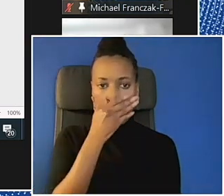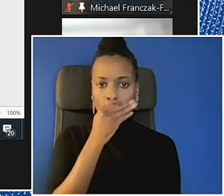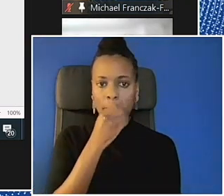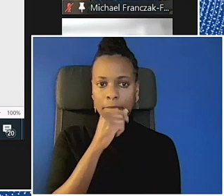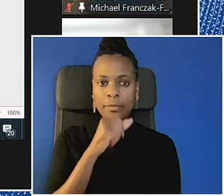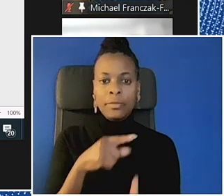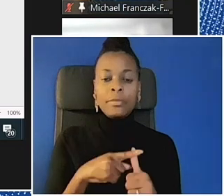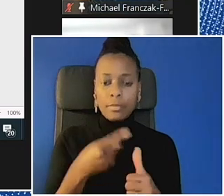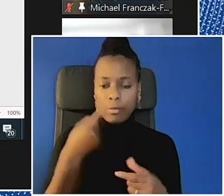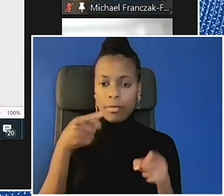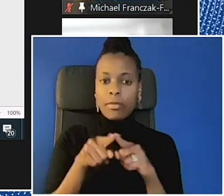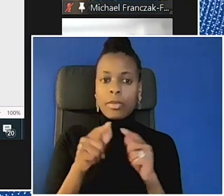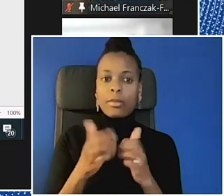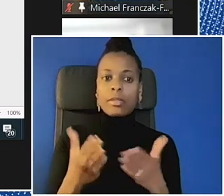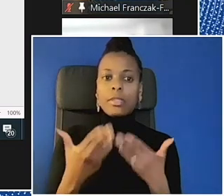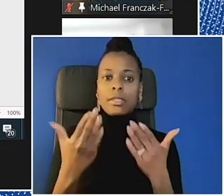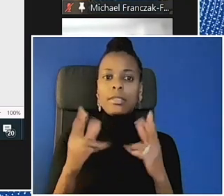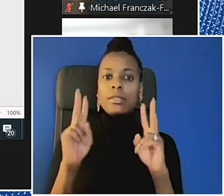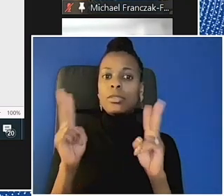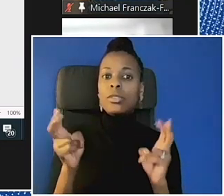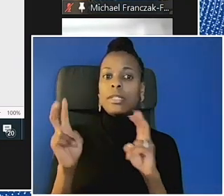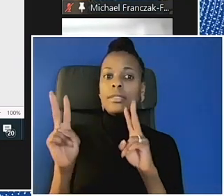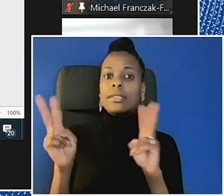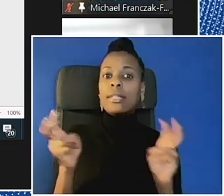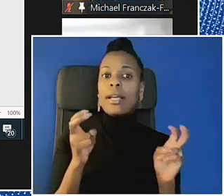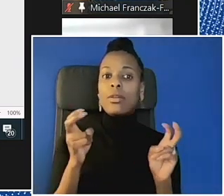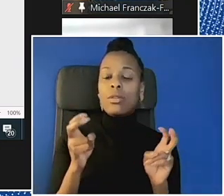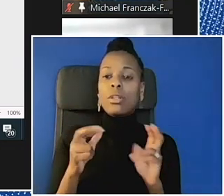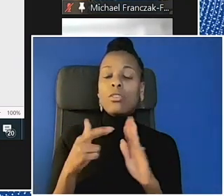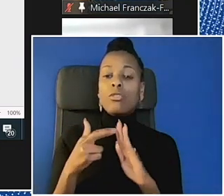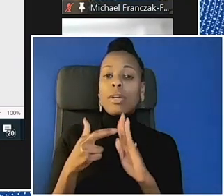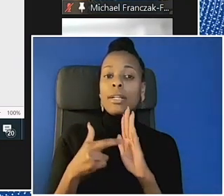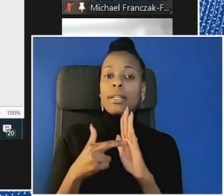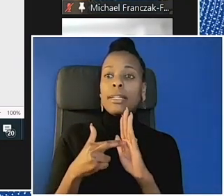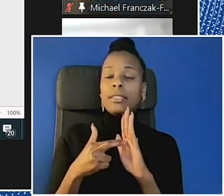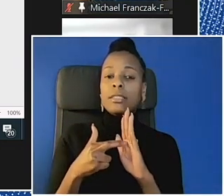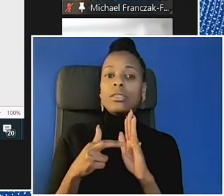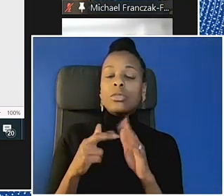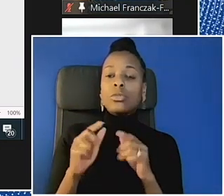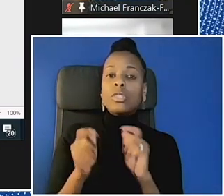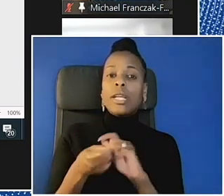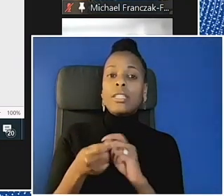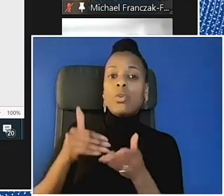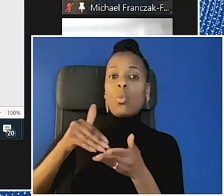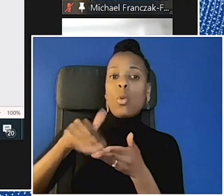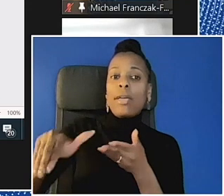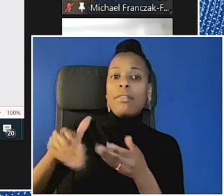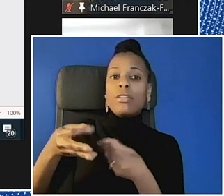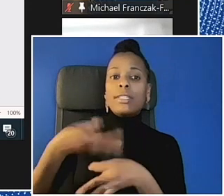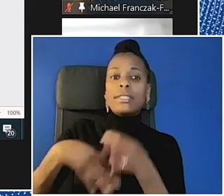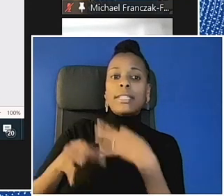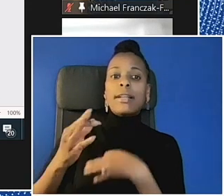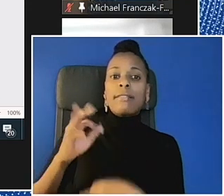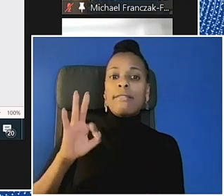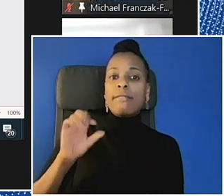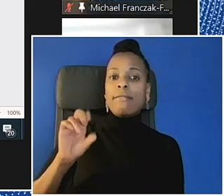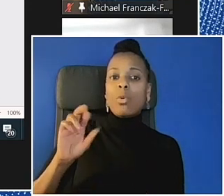change the title of the regulation to refer to waiver rather than forgiveness in order to make it consistent with the other provisions and subpart G.